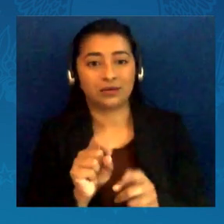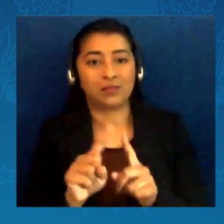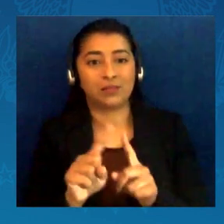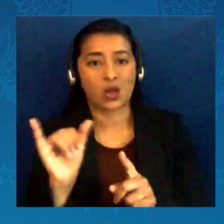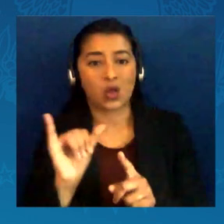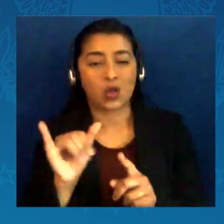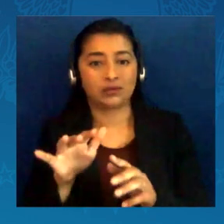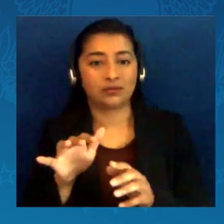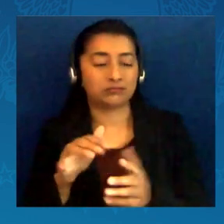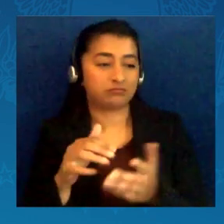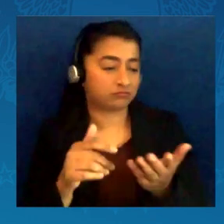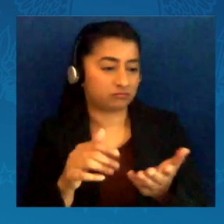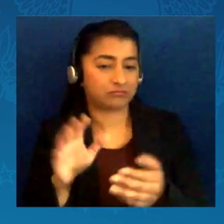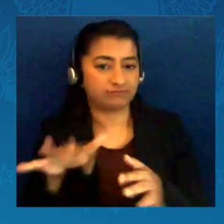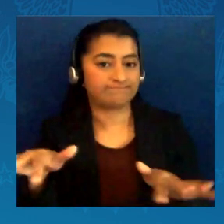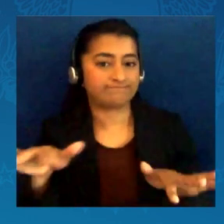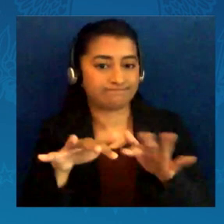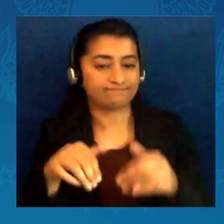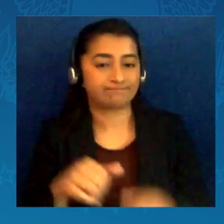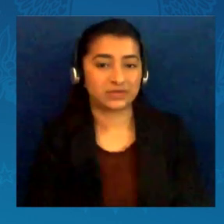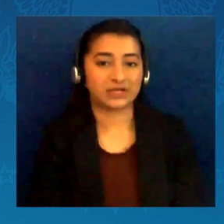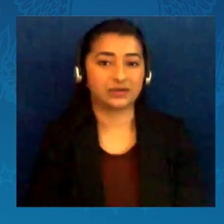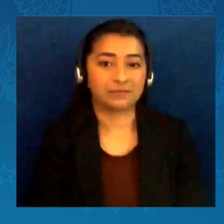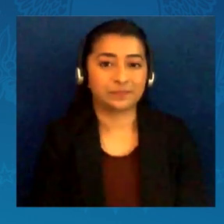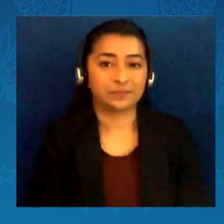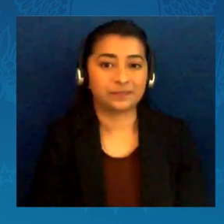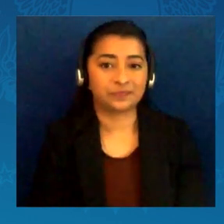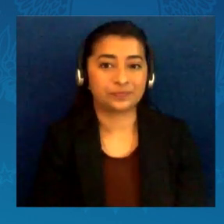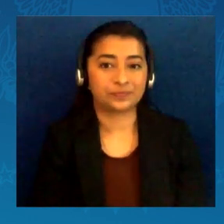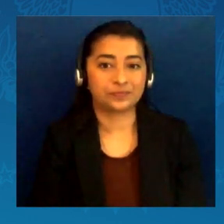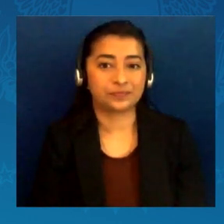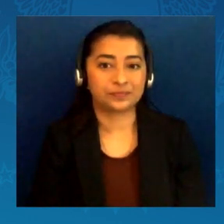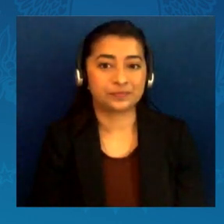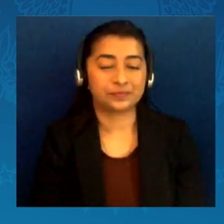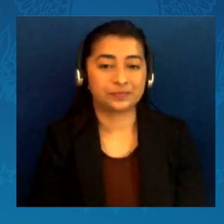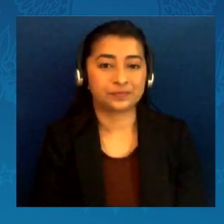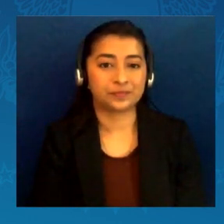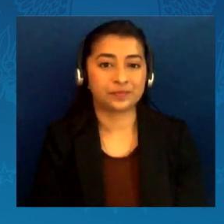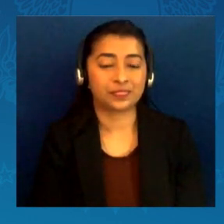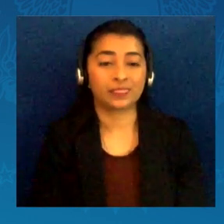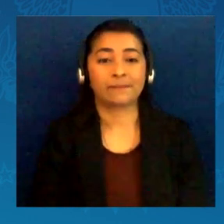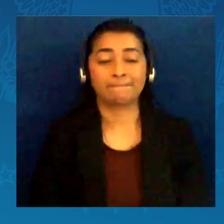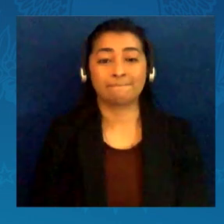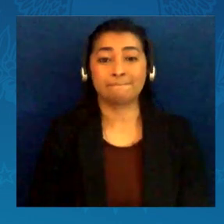The Vice President: Well, again, I think it's very important that we highlight